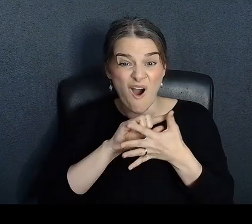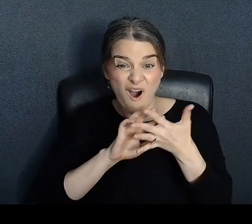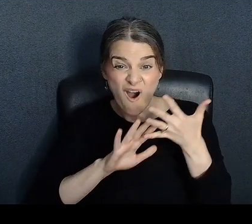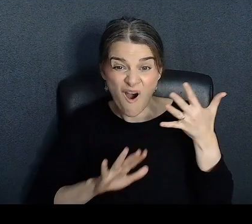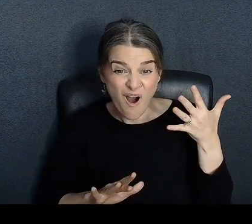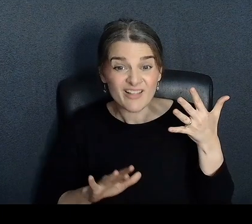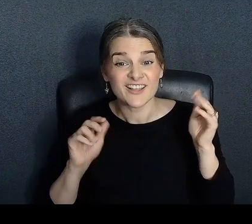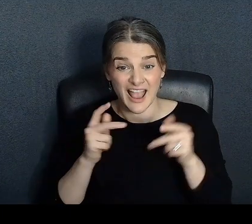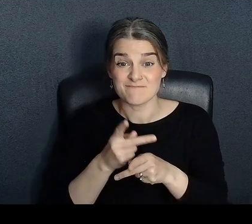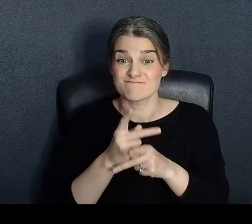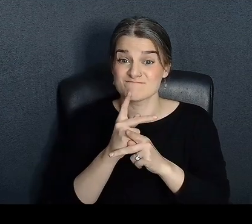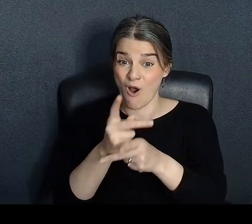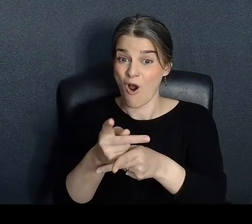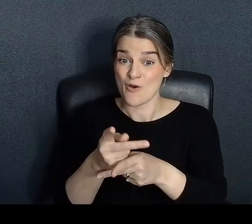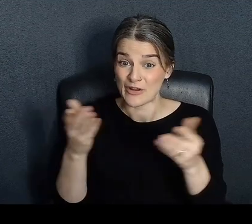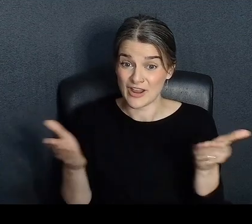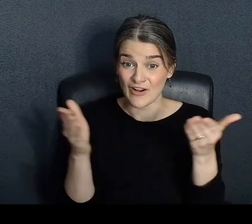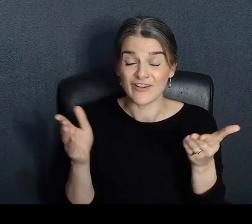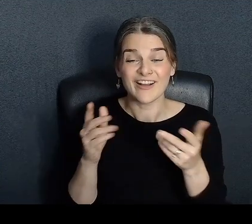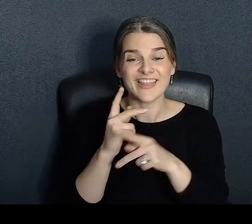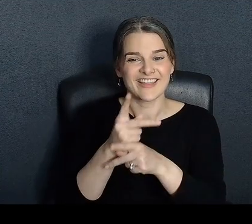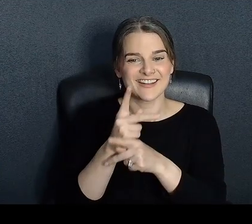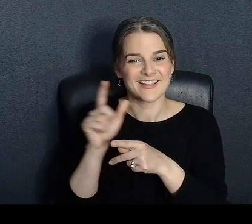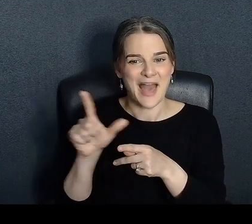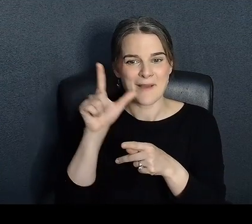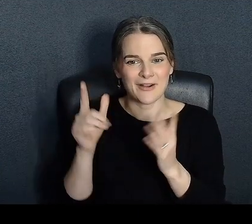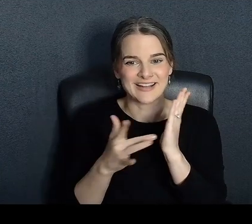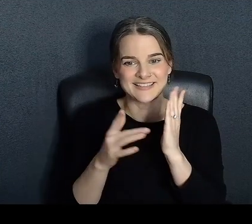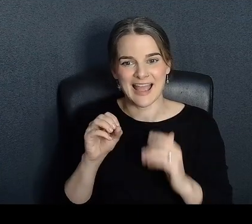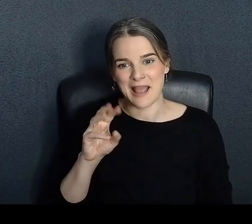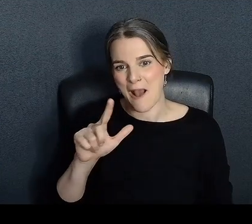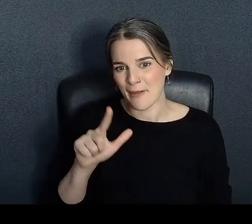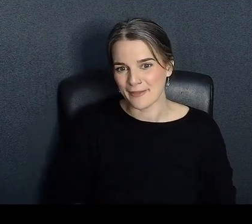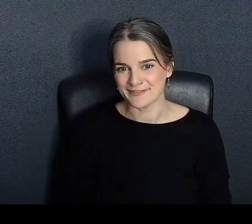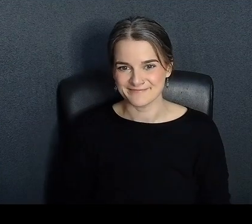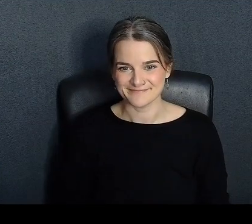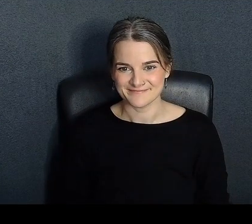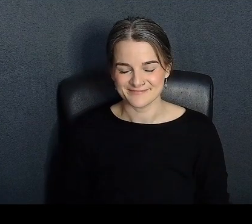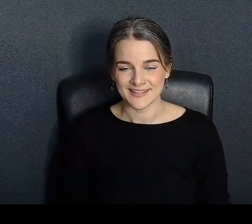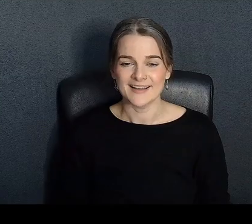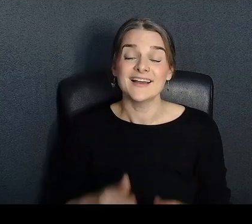And I couldn't get away without saying something about over-the-counter hearing aids.